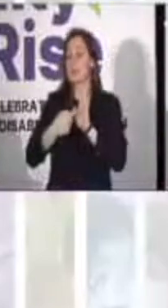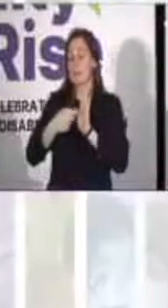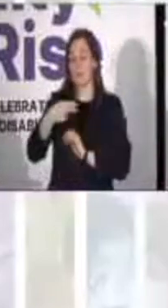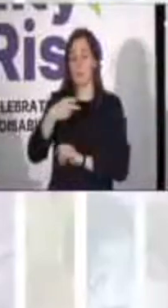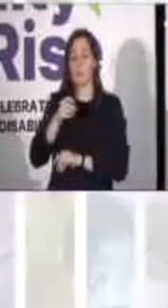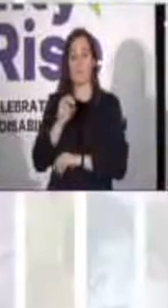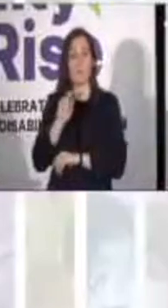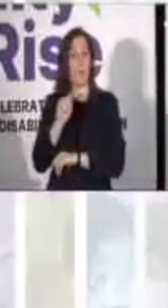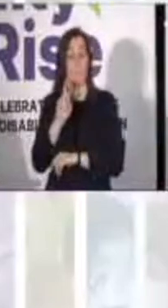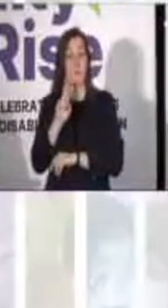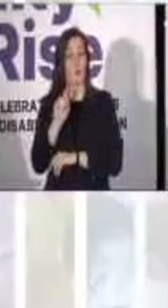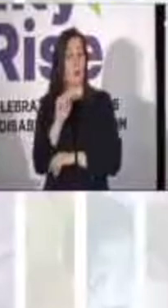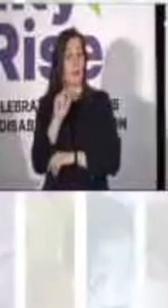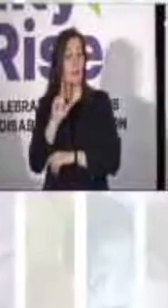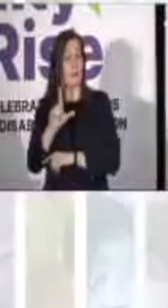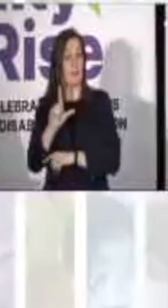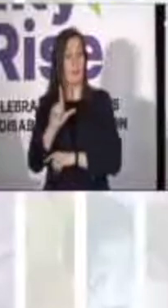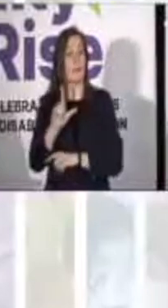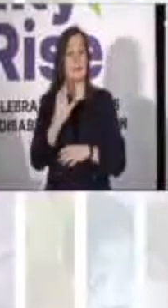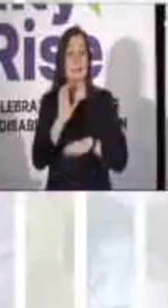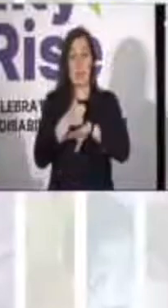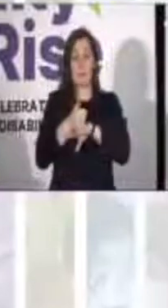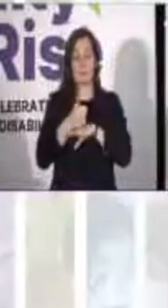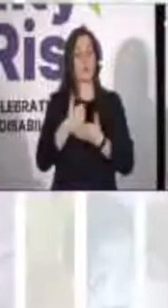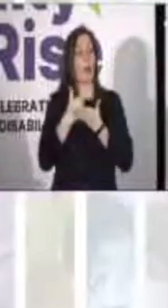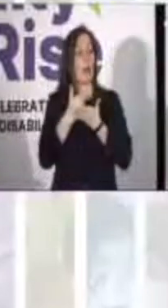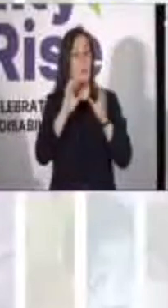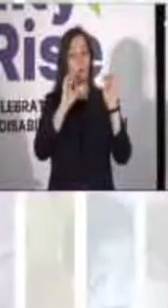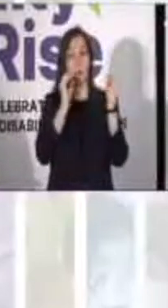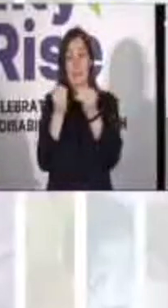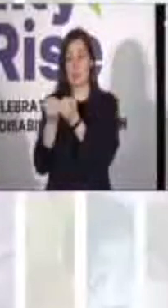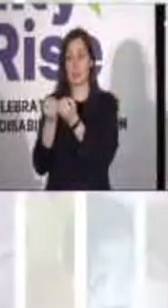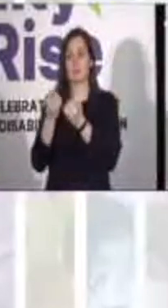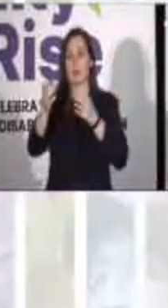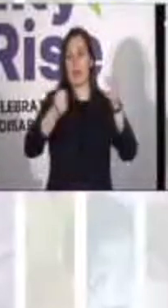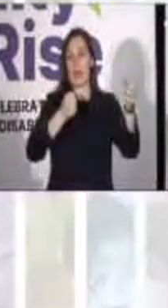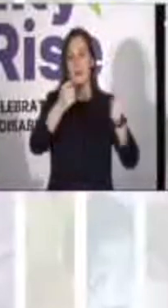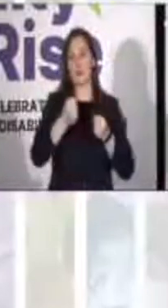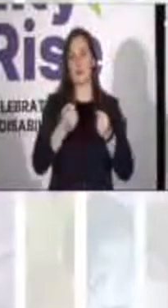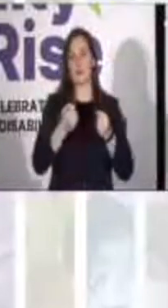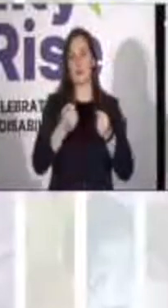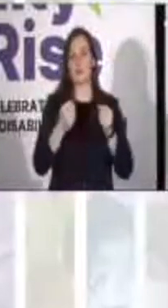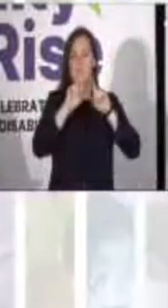TO HIRE MORE DIVERSE WORKFORCES AND NONE OF THAT WOULD HAVE BEEN POSSIBLE WITHOUT HER.